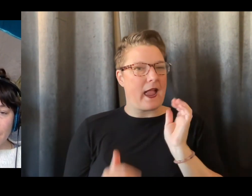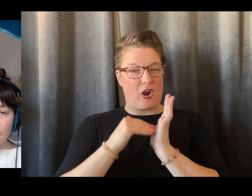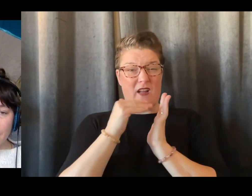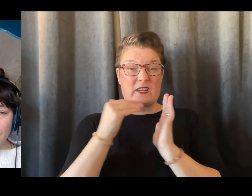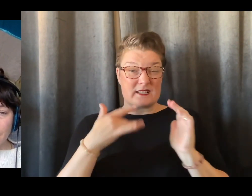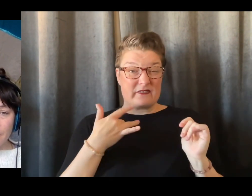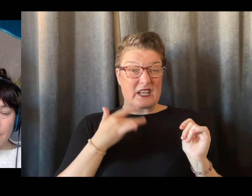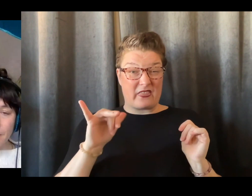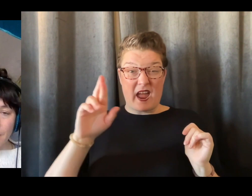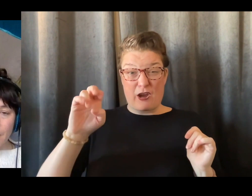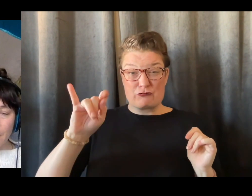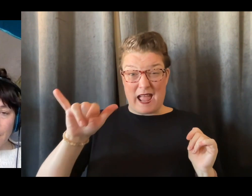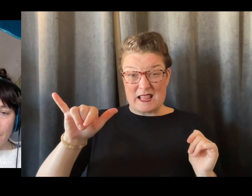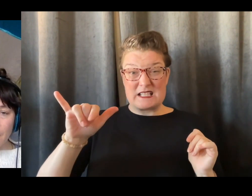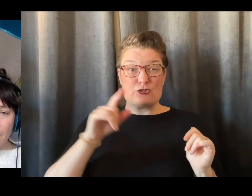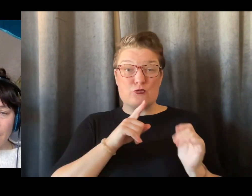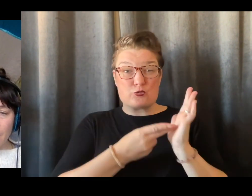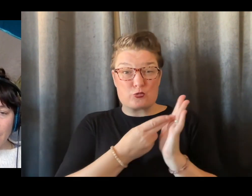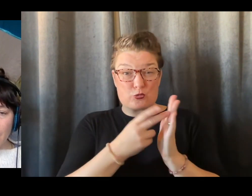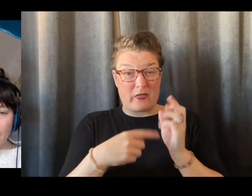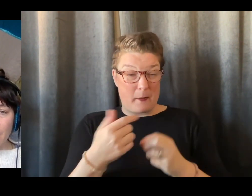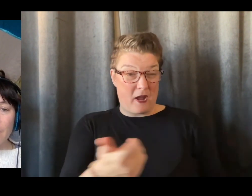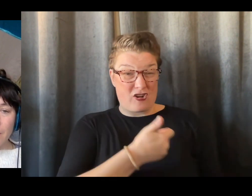there's some grieving, there's like, we're kind of hanging out in the rubble.